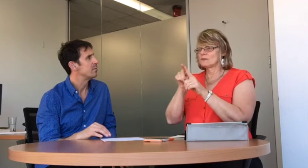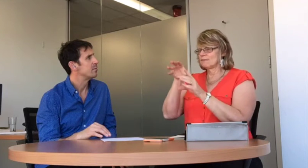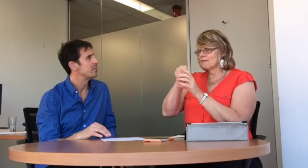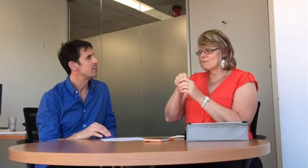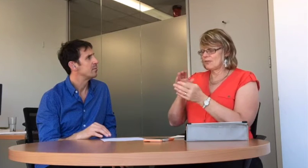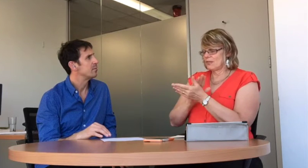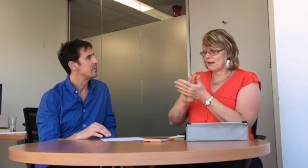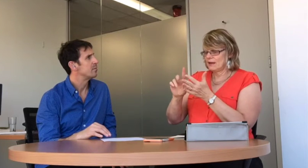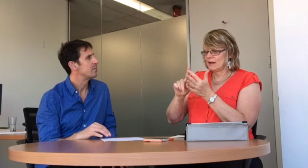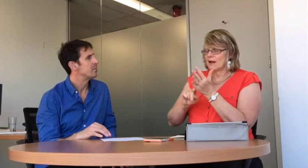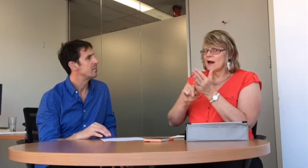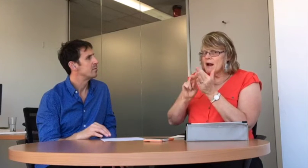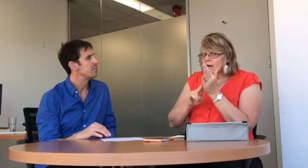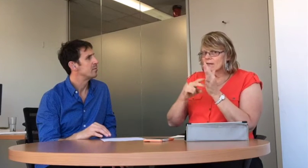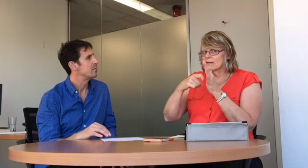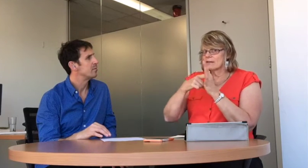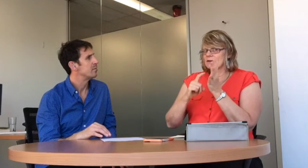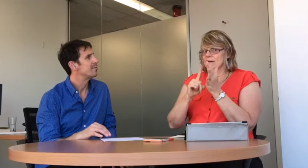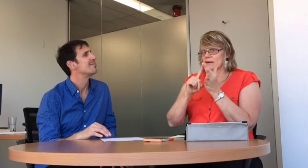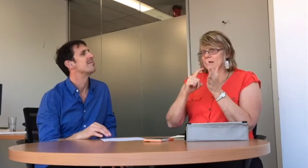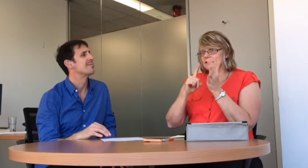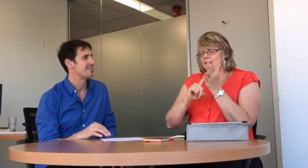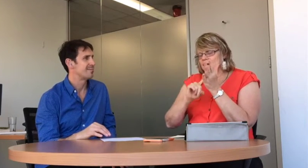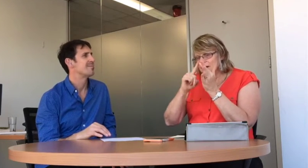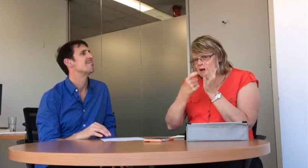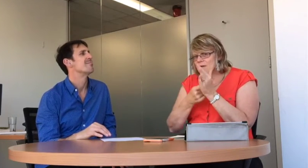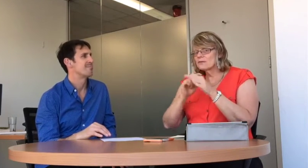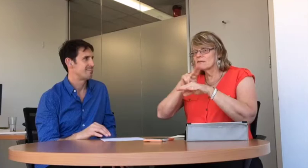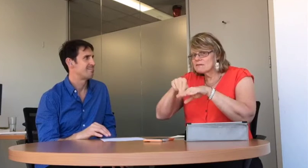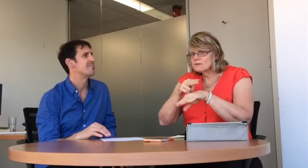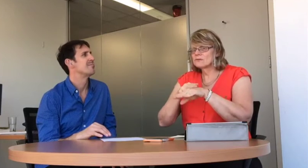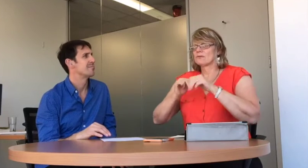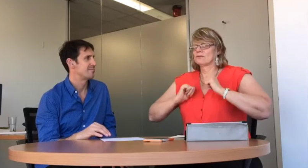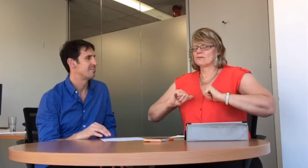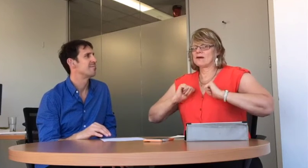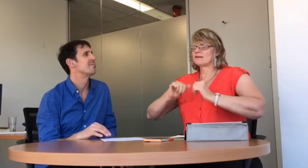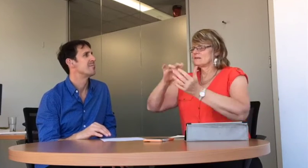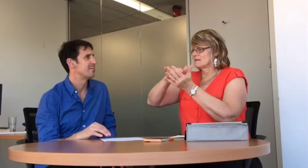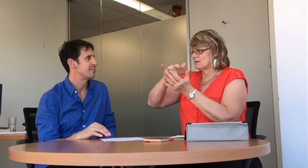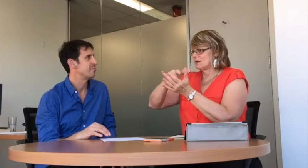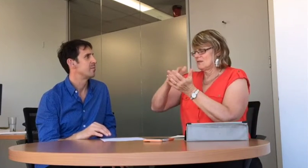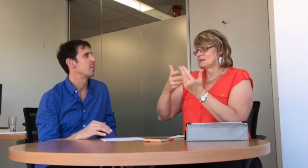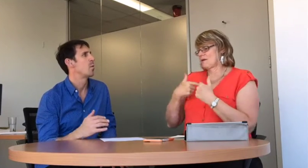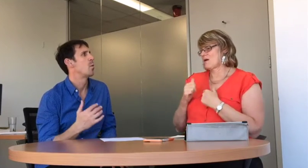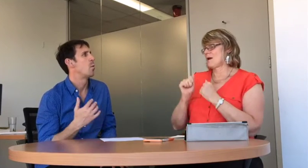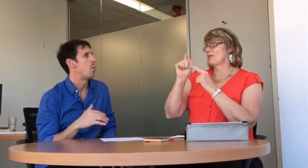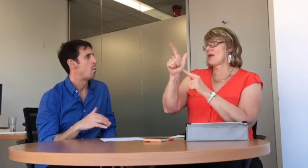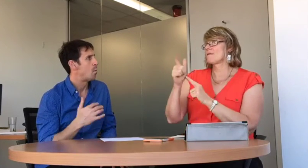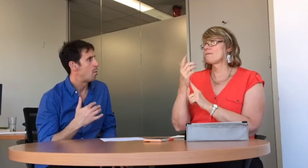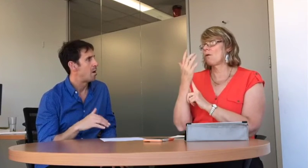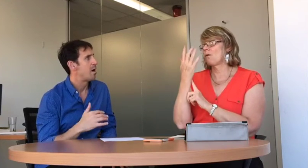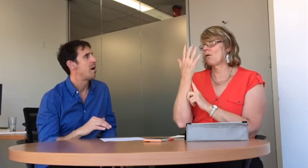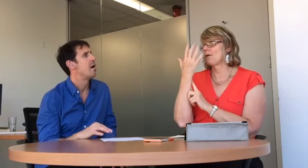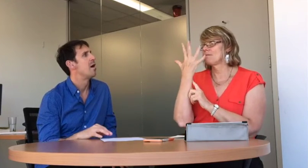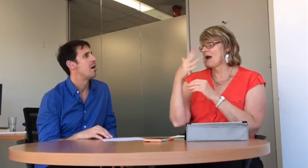and he truly was a leader of the deaf-blind community. He was also involved in the Helen Keller National Training Centre.